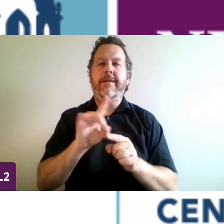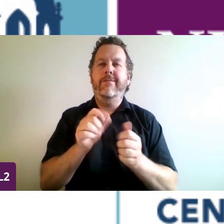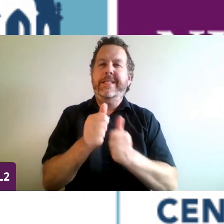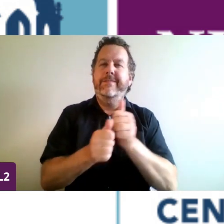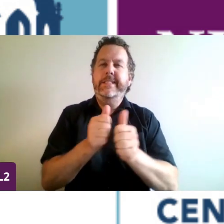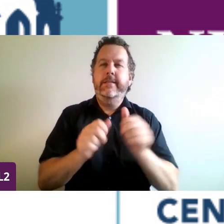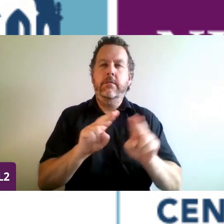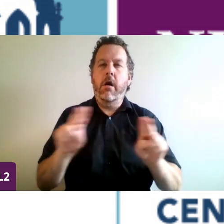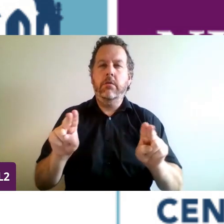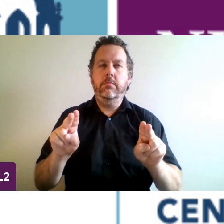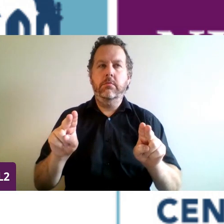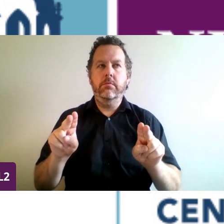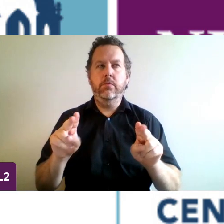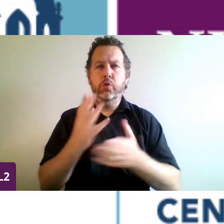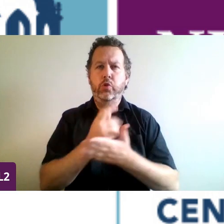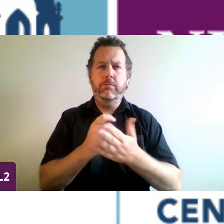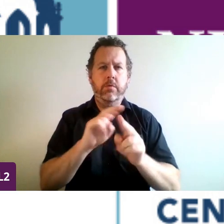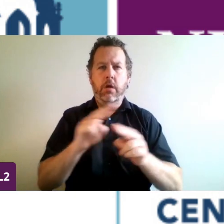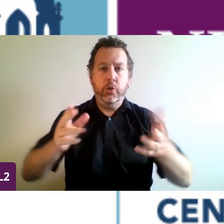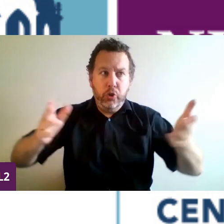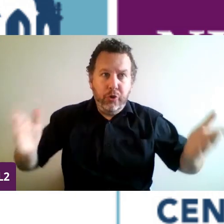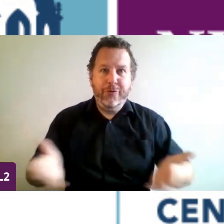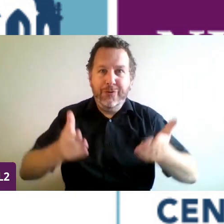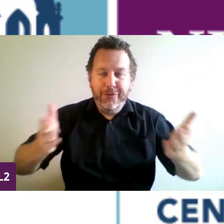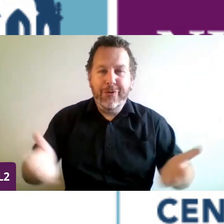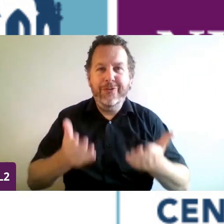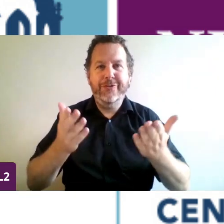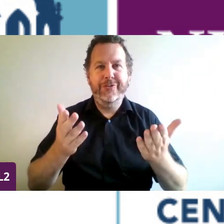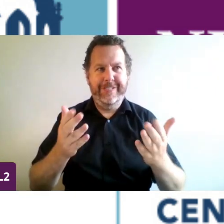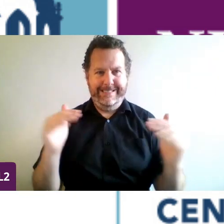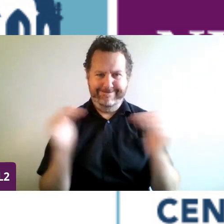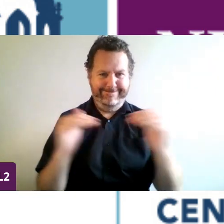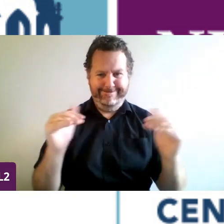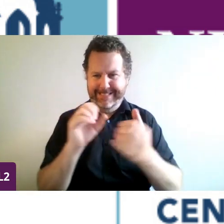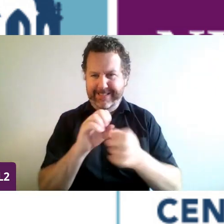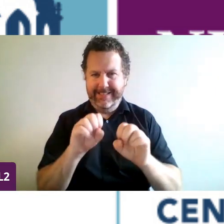, these activities are not encouraged in terms of arts and sports, equal emphasis